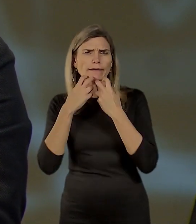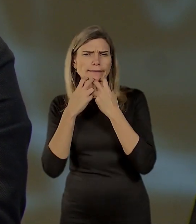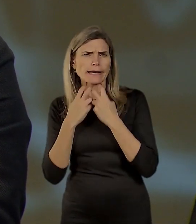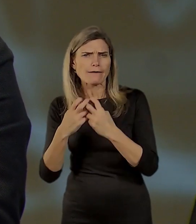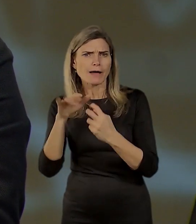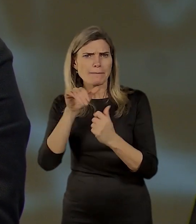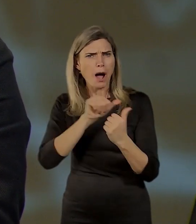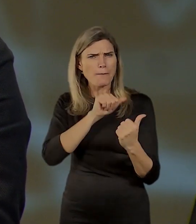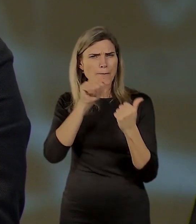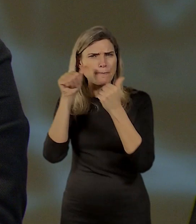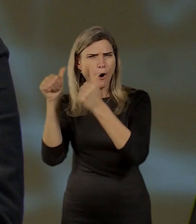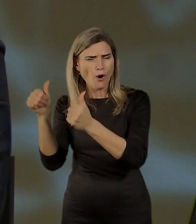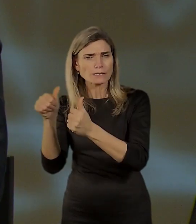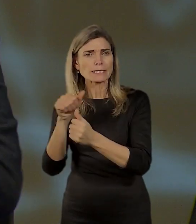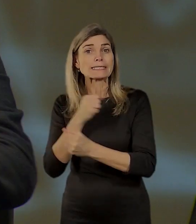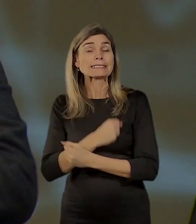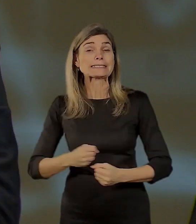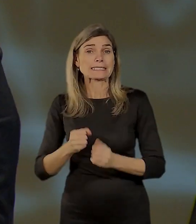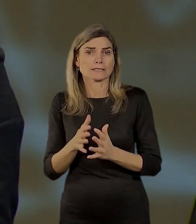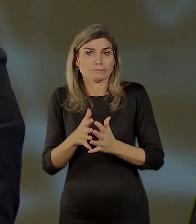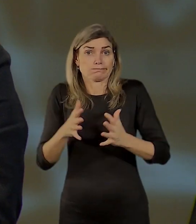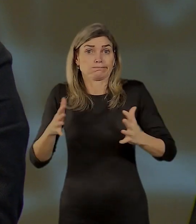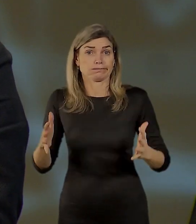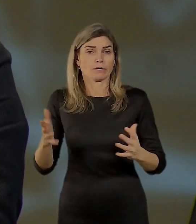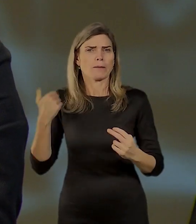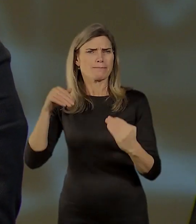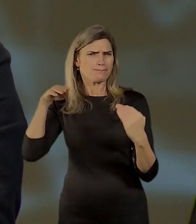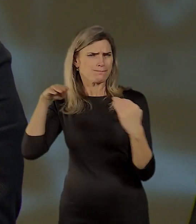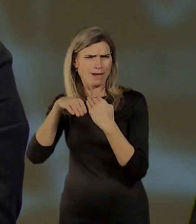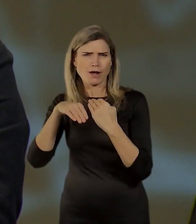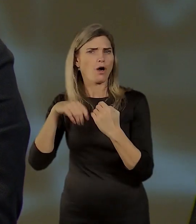And the court really took this long. So that's probably why. That's probably the main thing